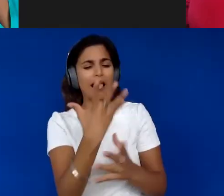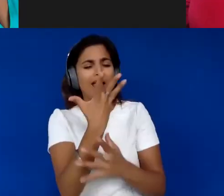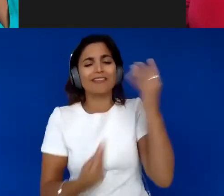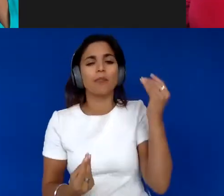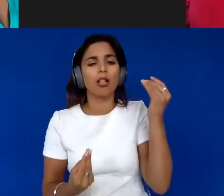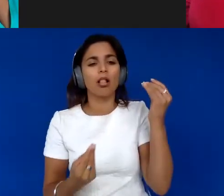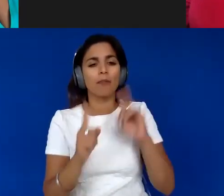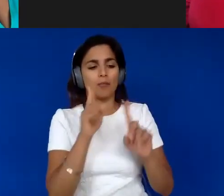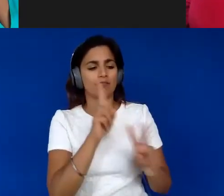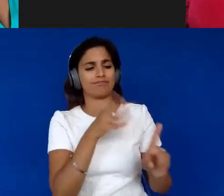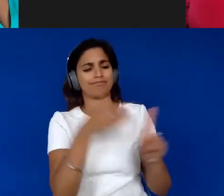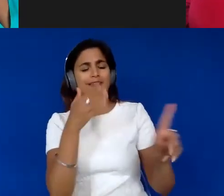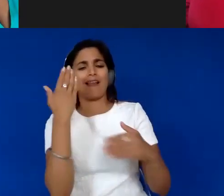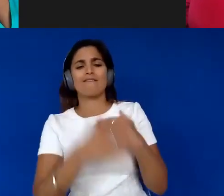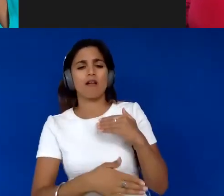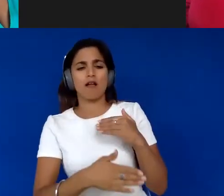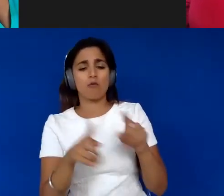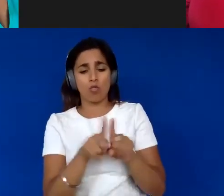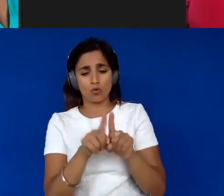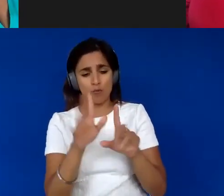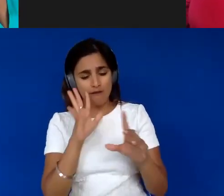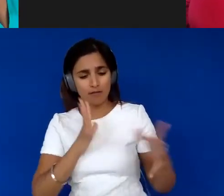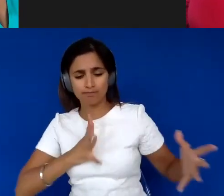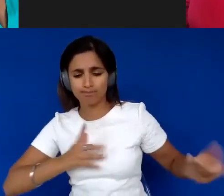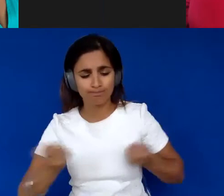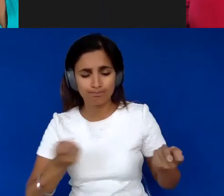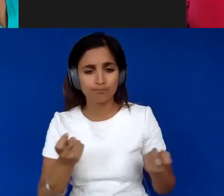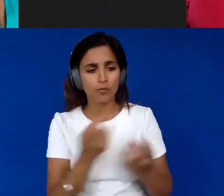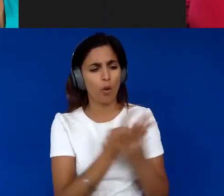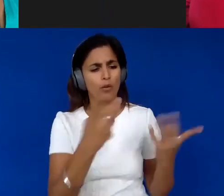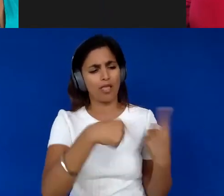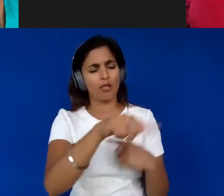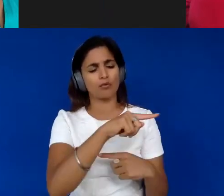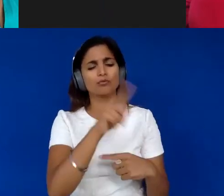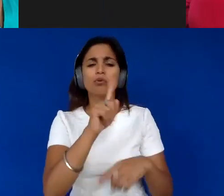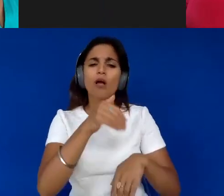marginalized population what are the effects of these structural inequities